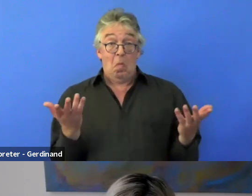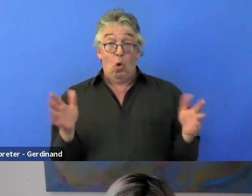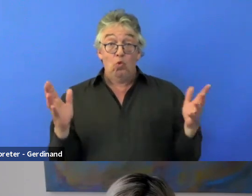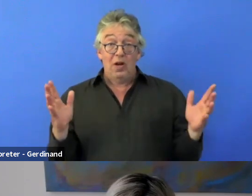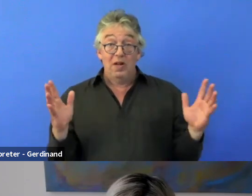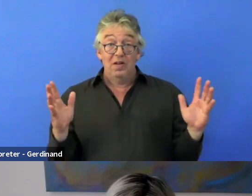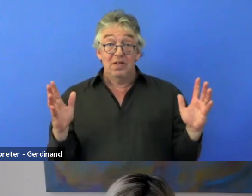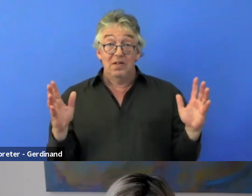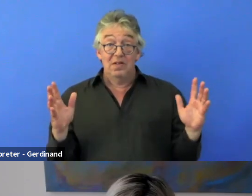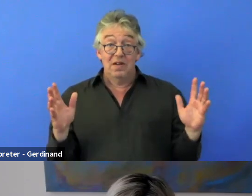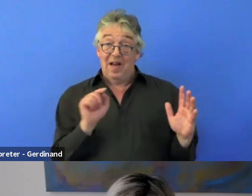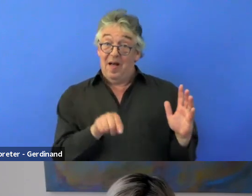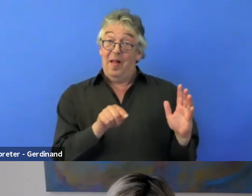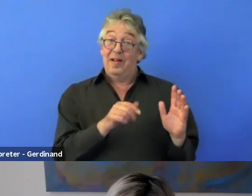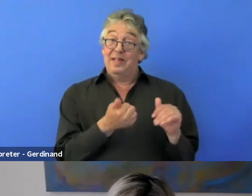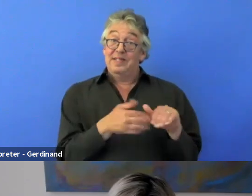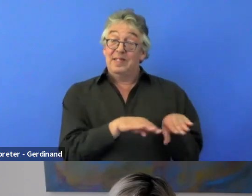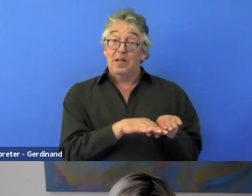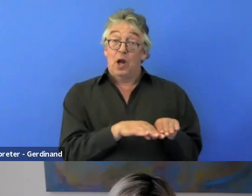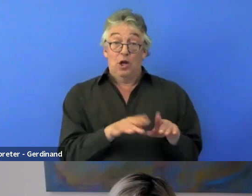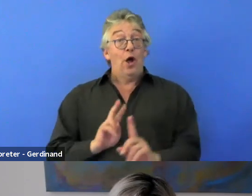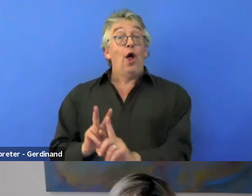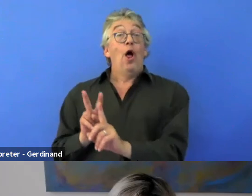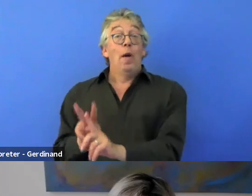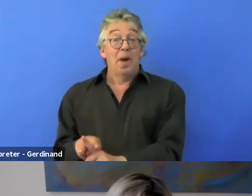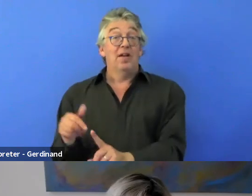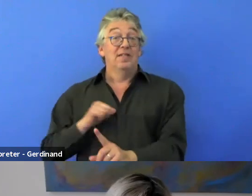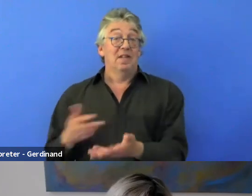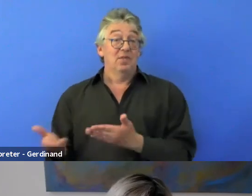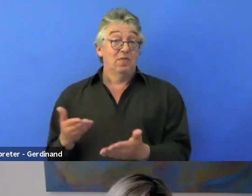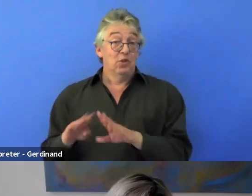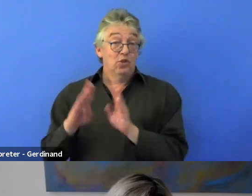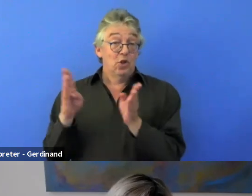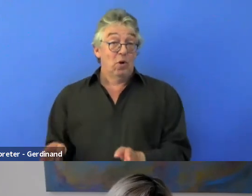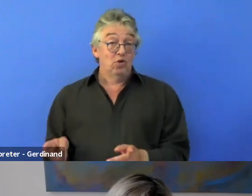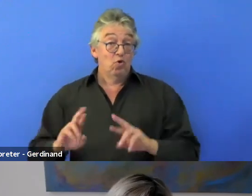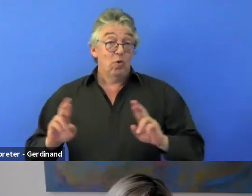to this type of technologies and I believe we will revise them